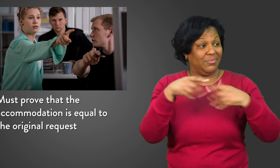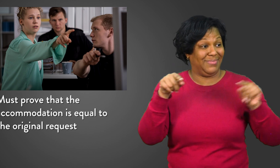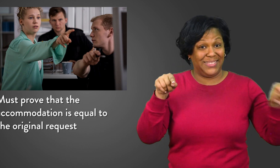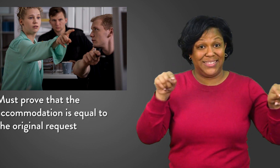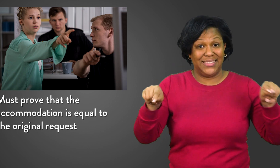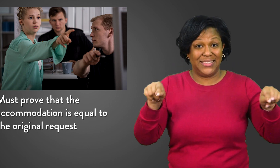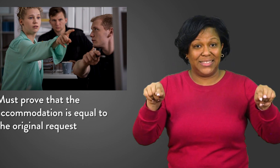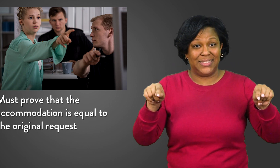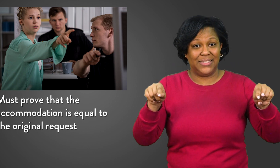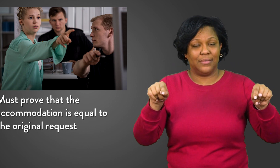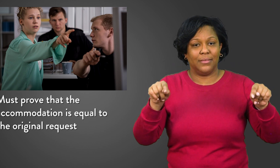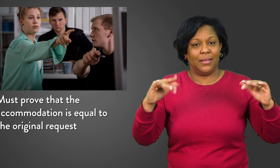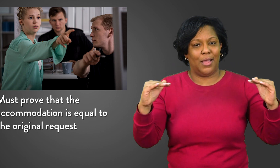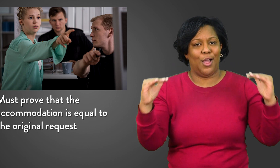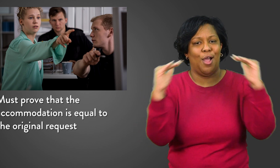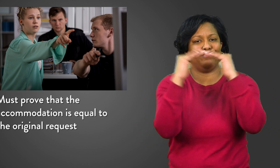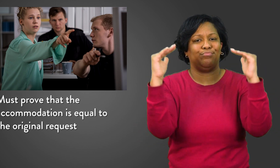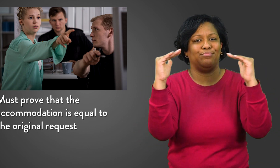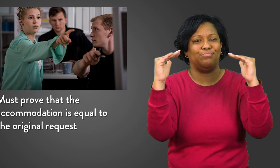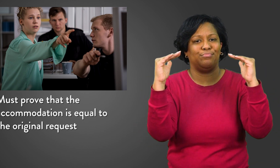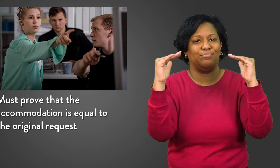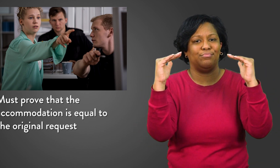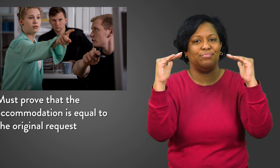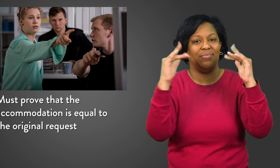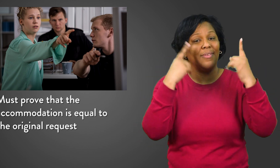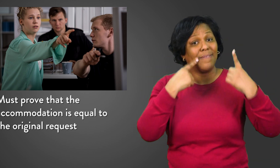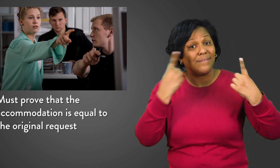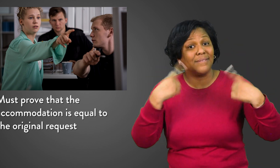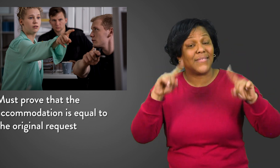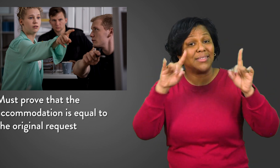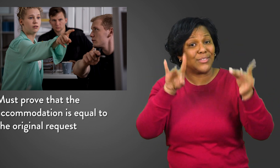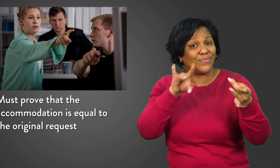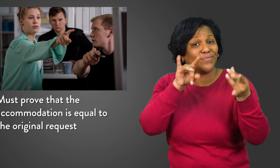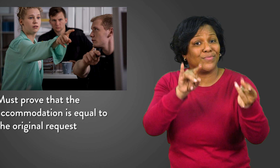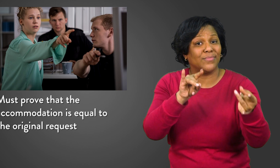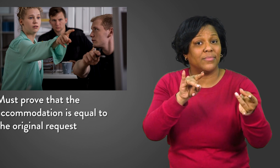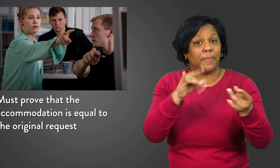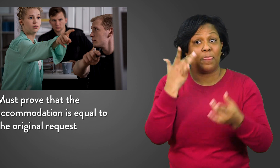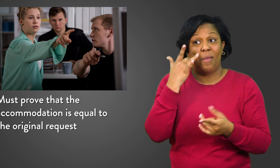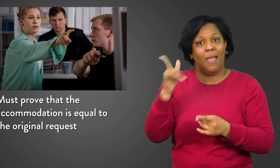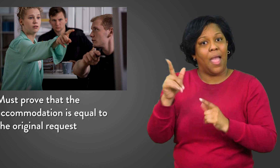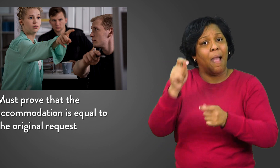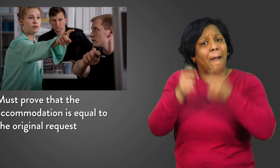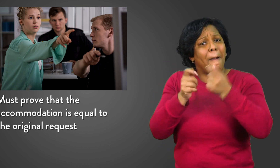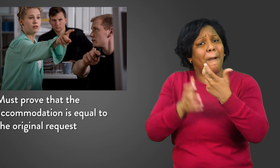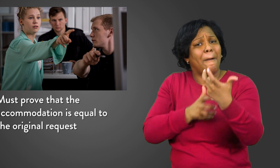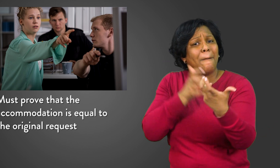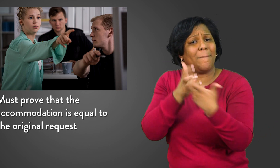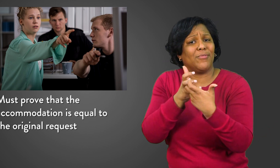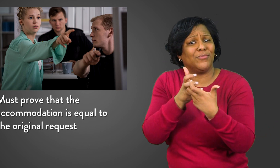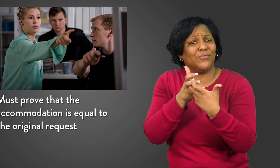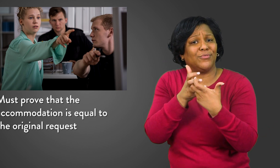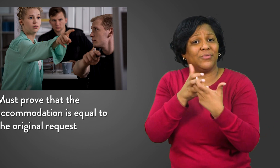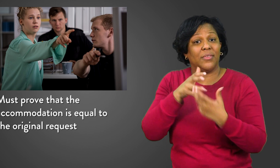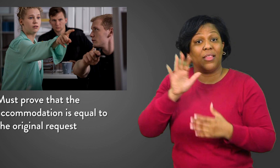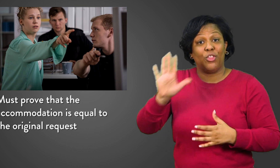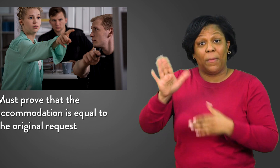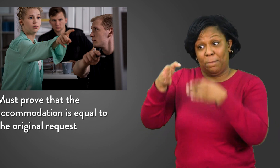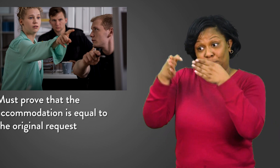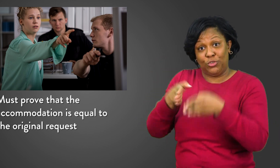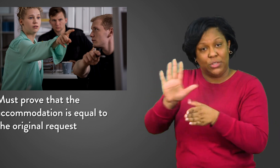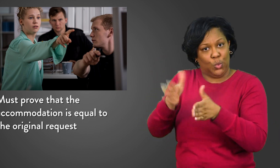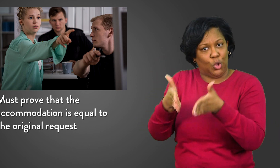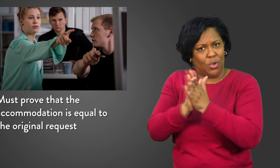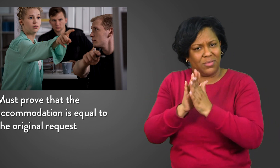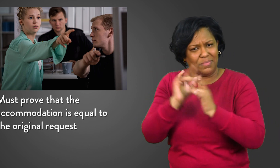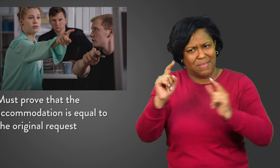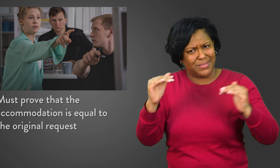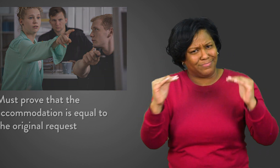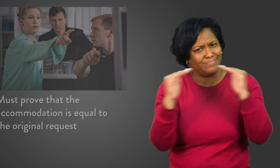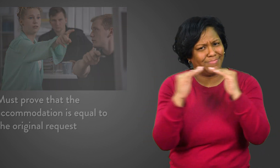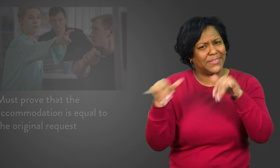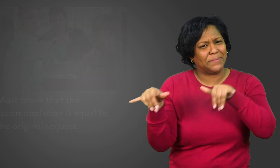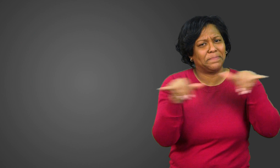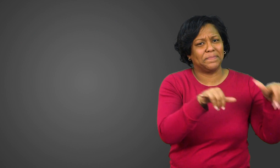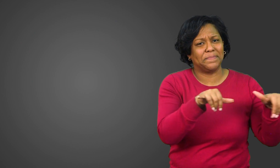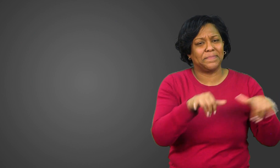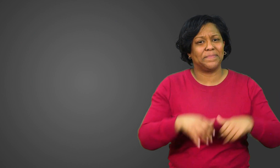will be equally effective as the accommodation the person requested.